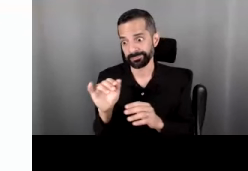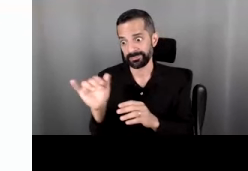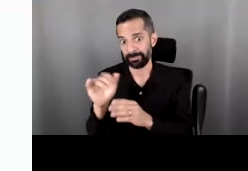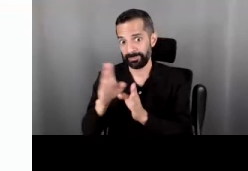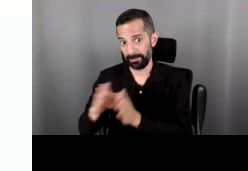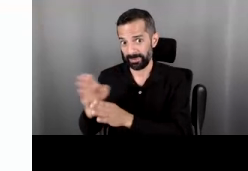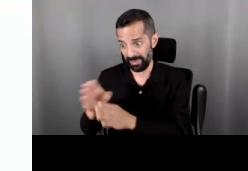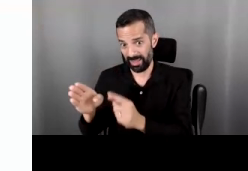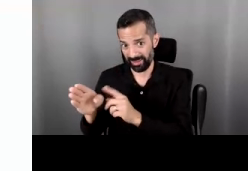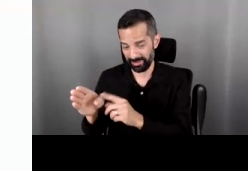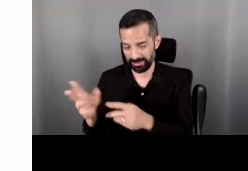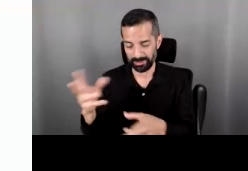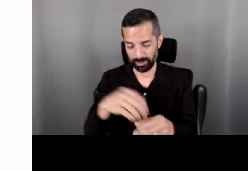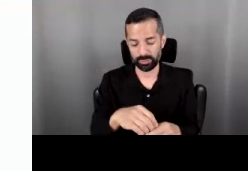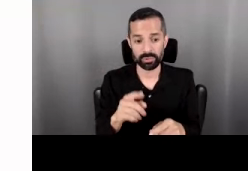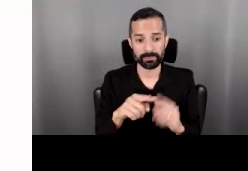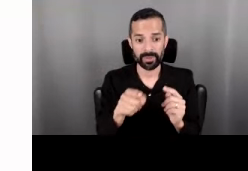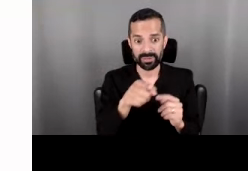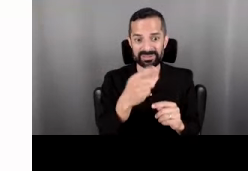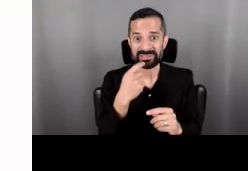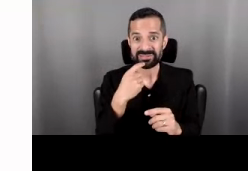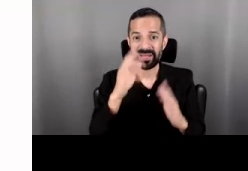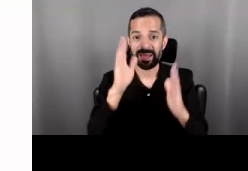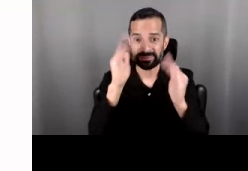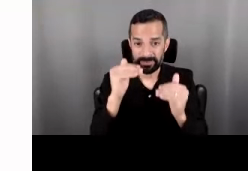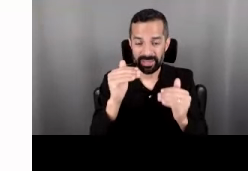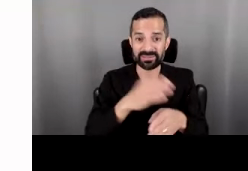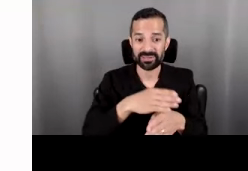expected outcome and measurement of success for unit goal.